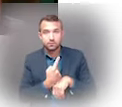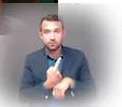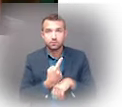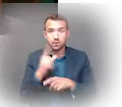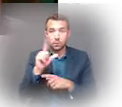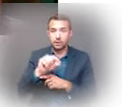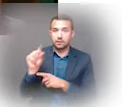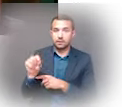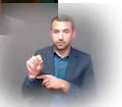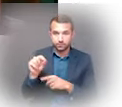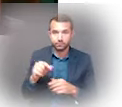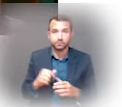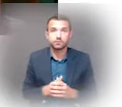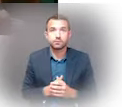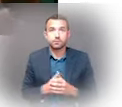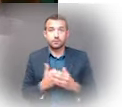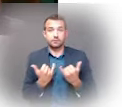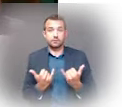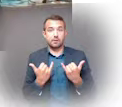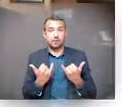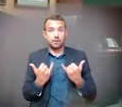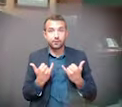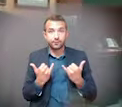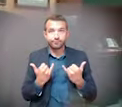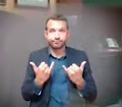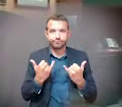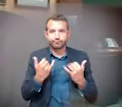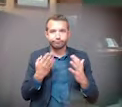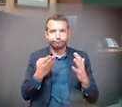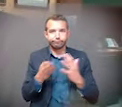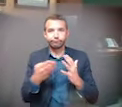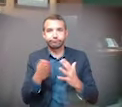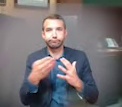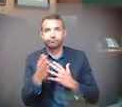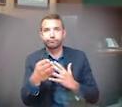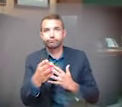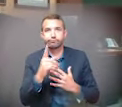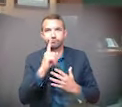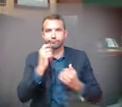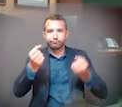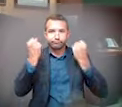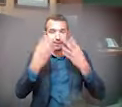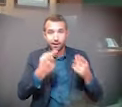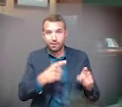We are, of course, navigating dual pandemics, COVID, systemic racism.